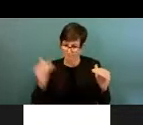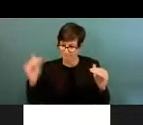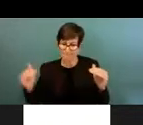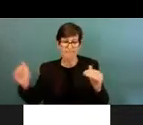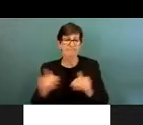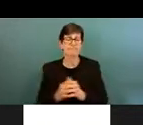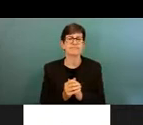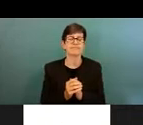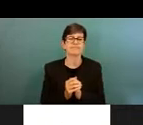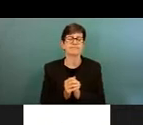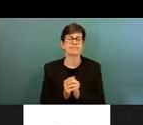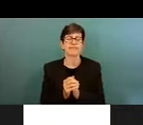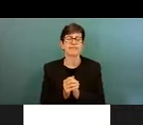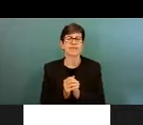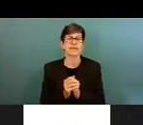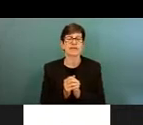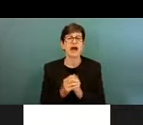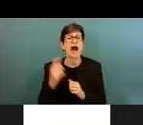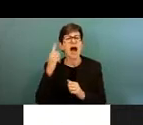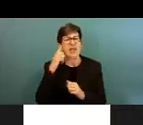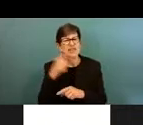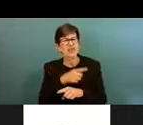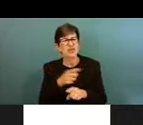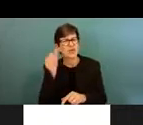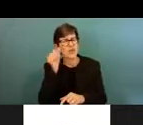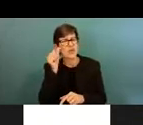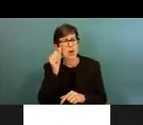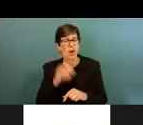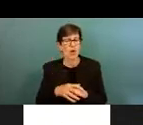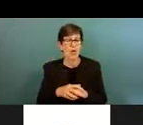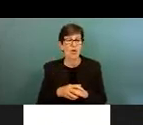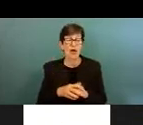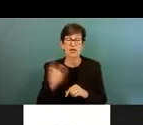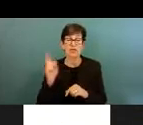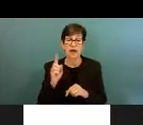as we've been saying and as I think you know we're launching a revised index today and